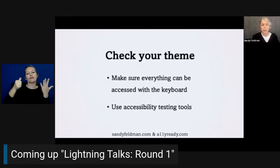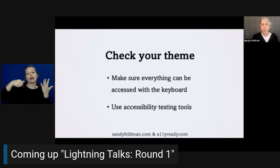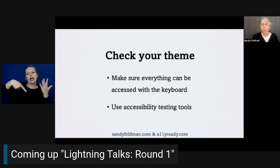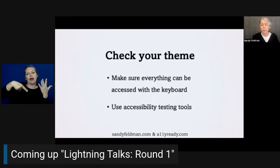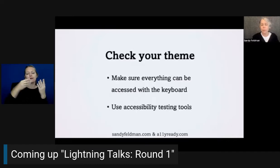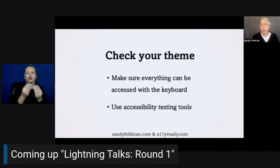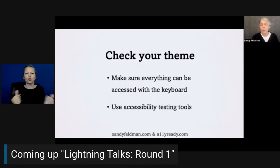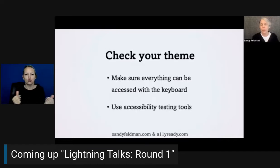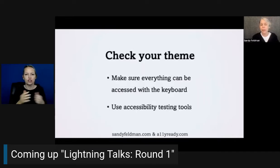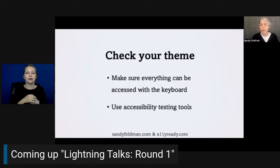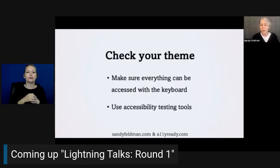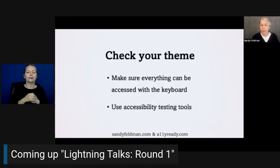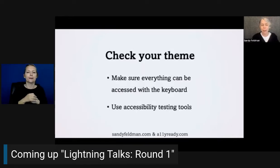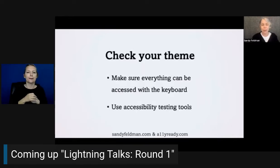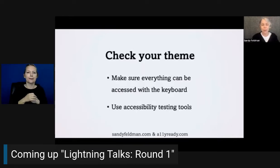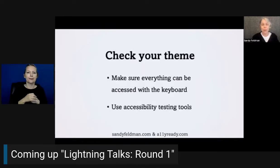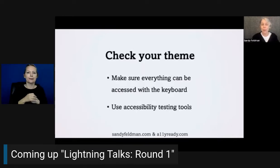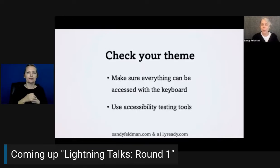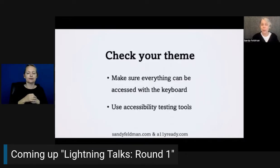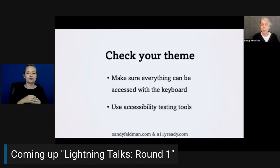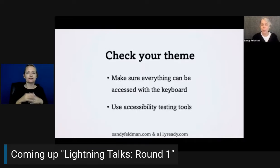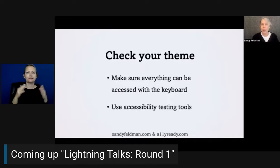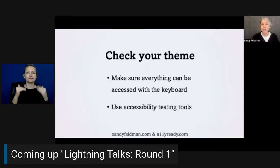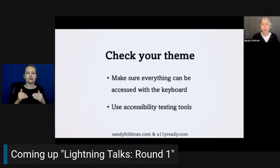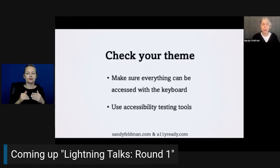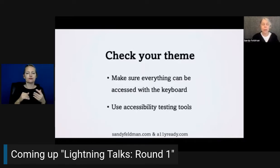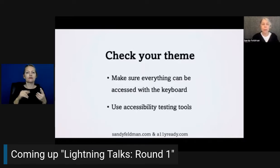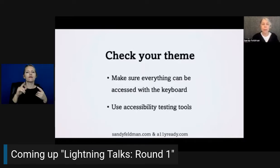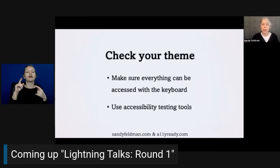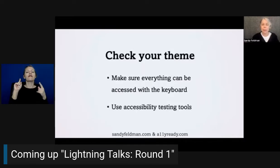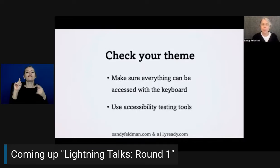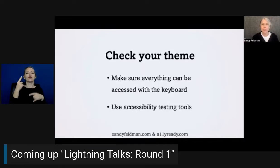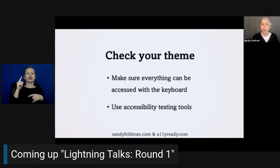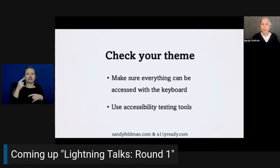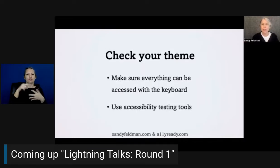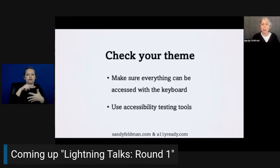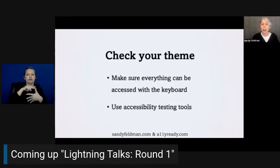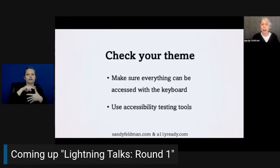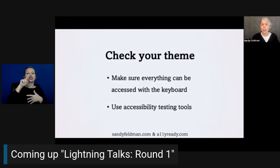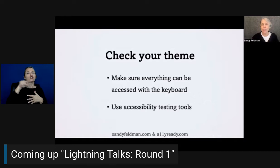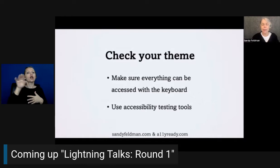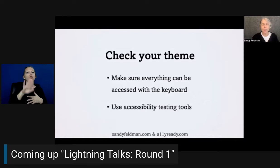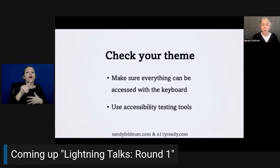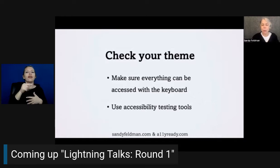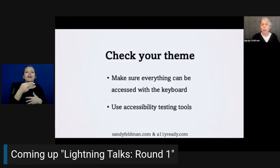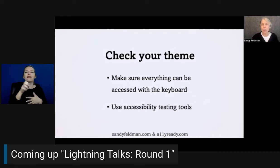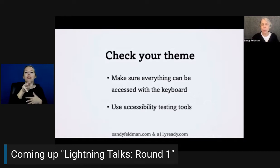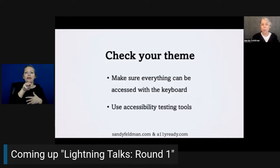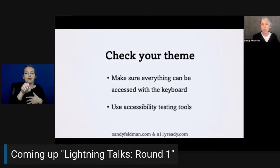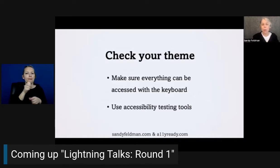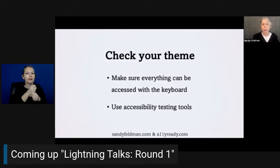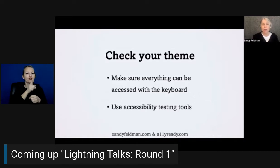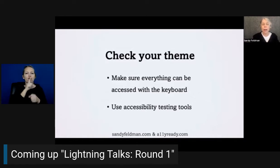So, check your theme. Make sure that everything can be accessed with the keyboard